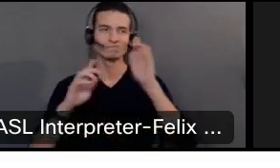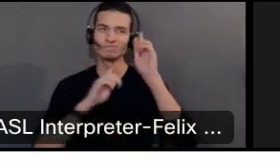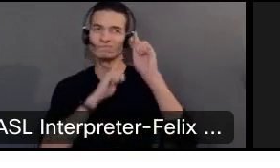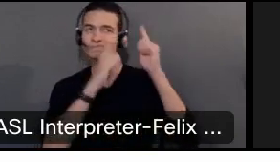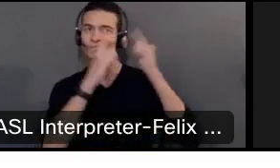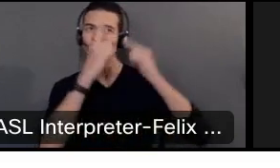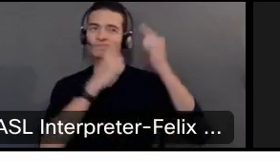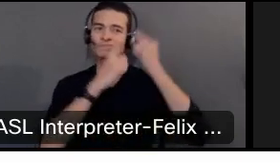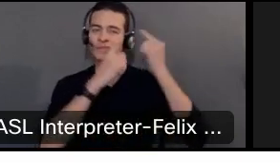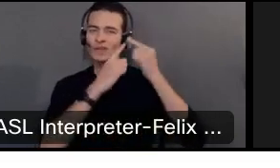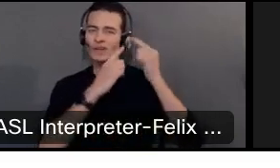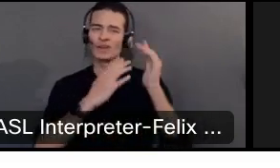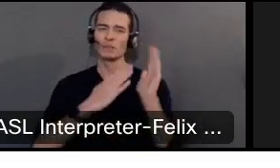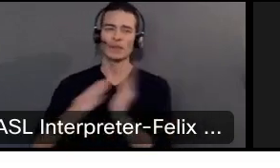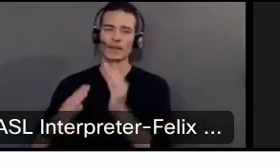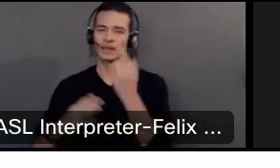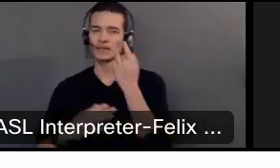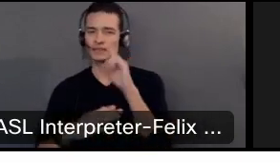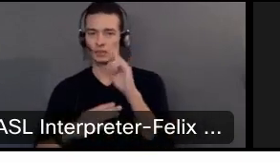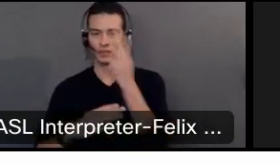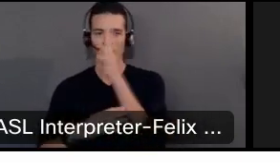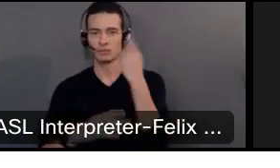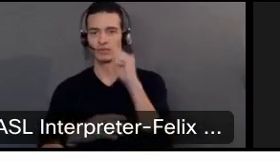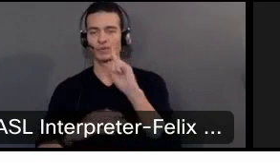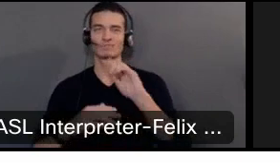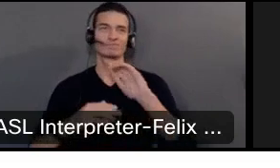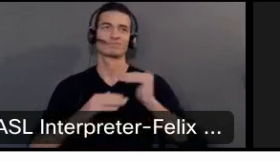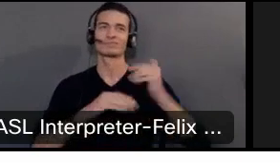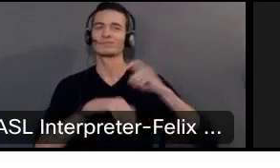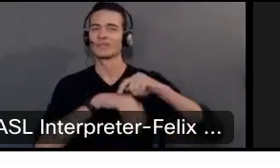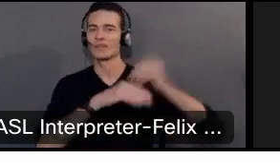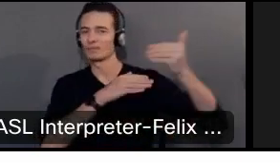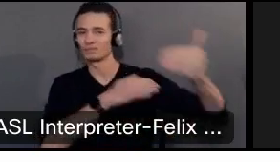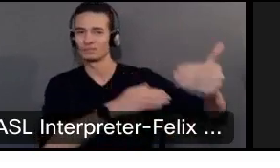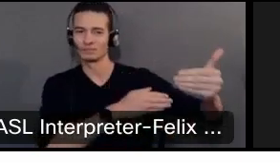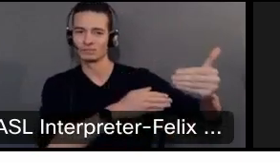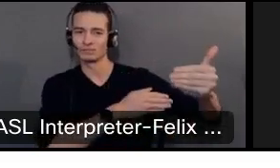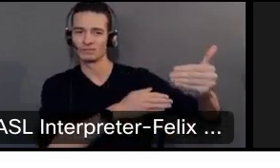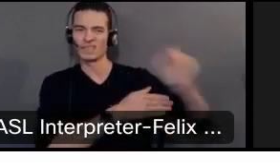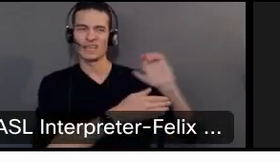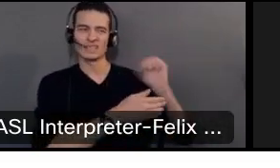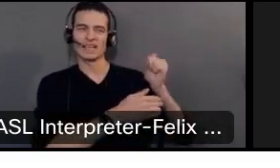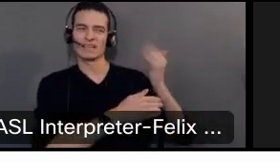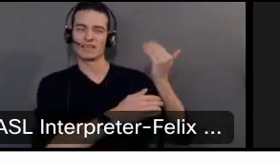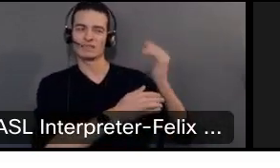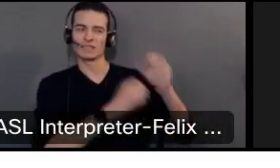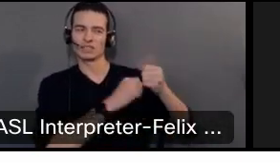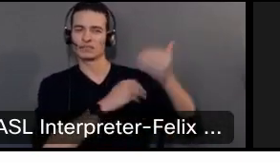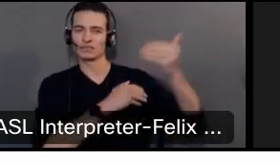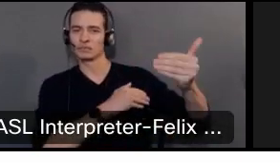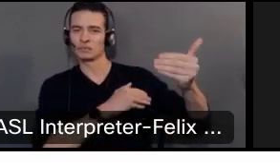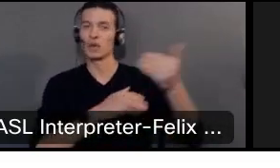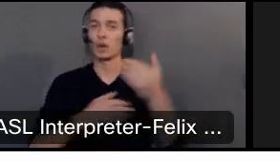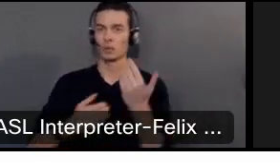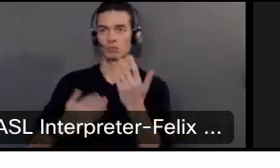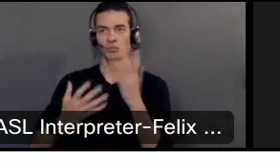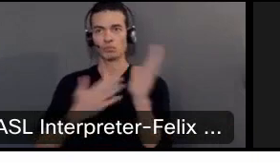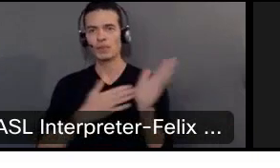So, it will be putting up different types of structure, improving some of the equipment, and advancing ourselves as we go along into 2023. go along into two thousand and twenty three